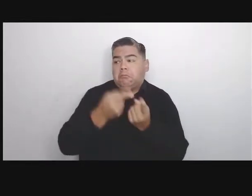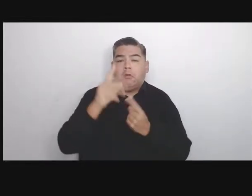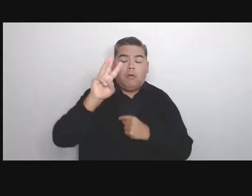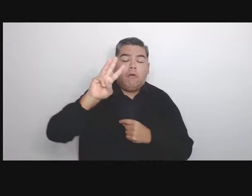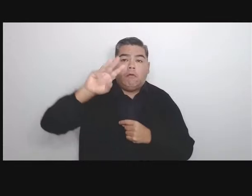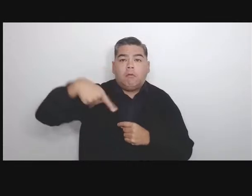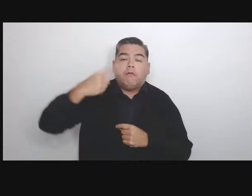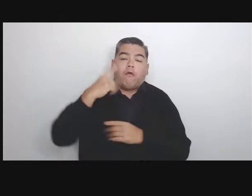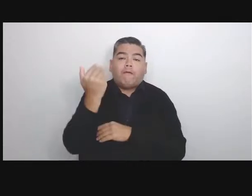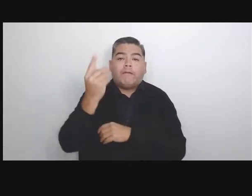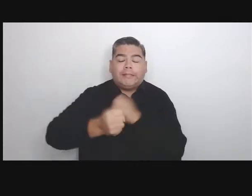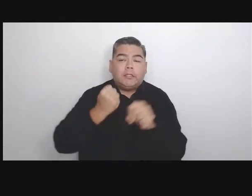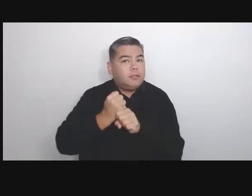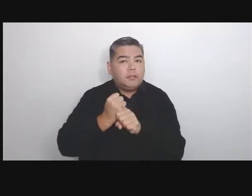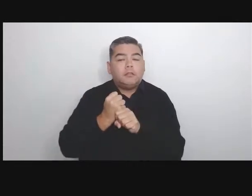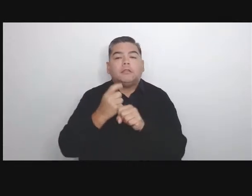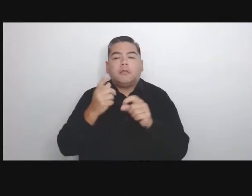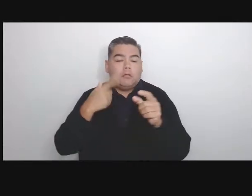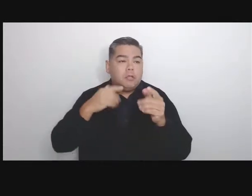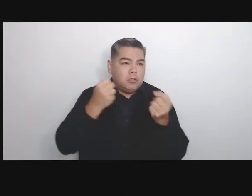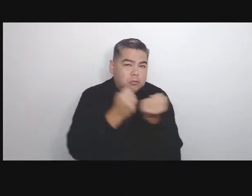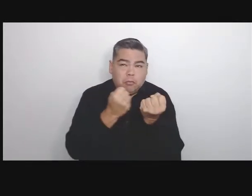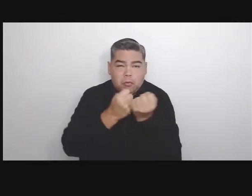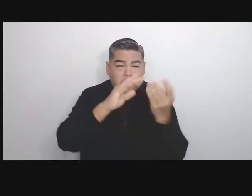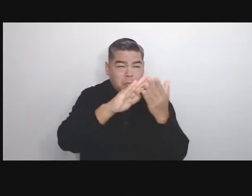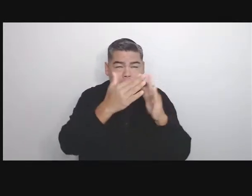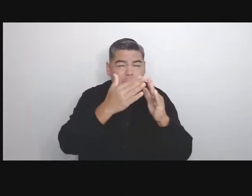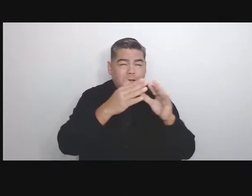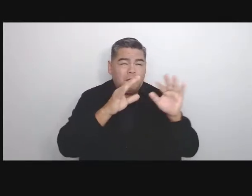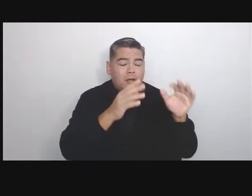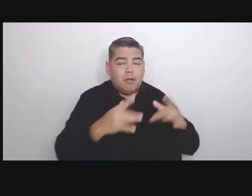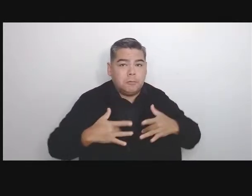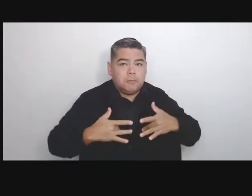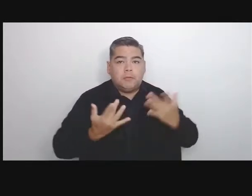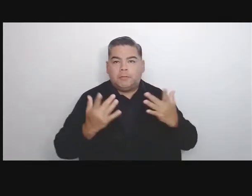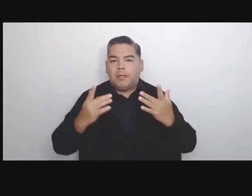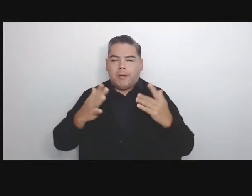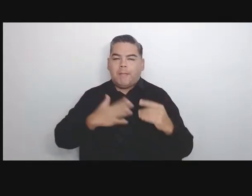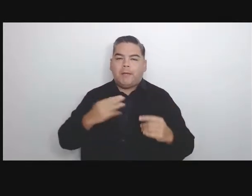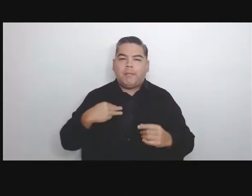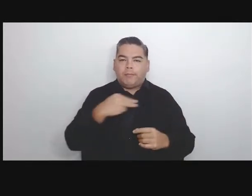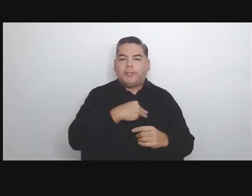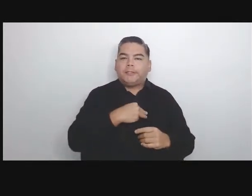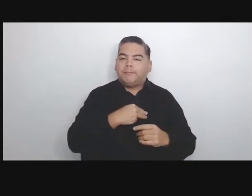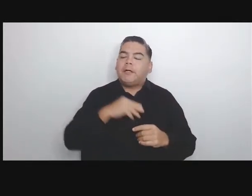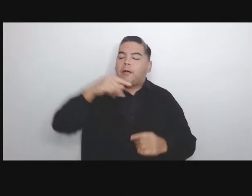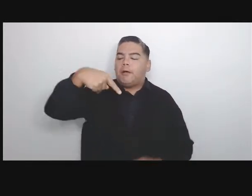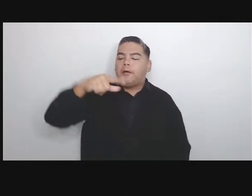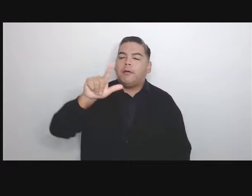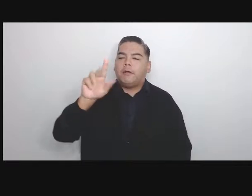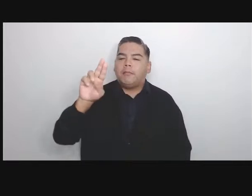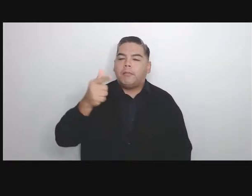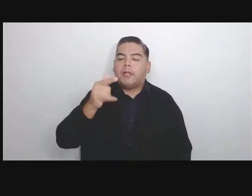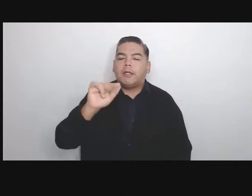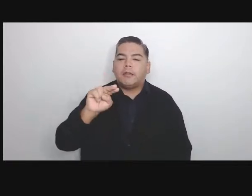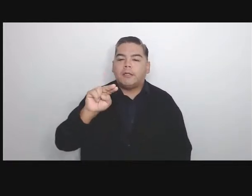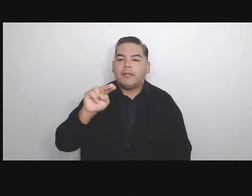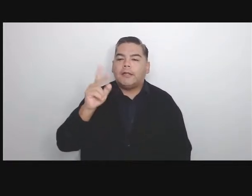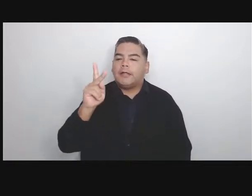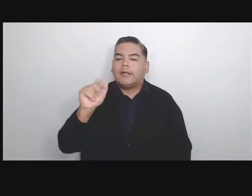I am Kim Coleman your host for the next three hours. Event in the WordPress community for over 15